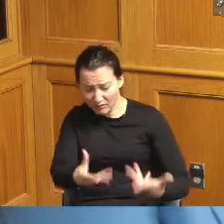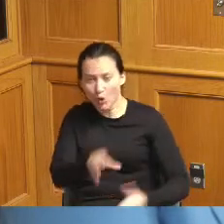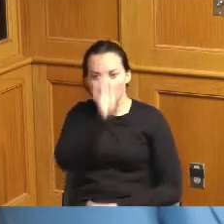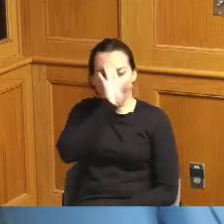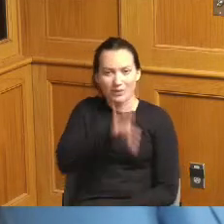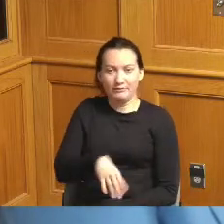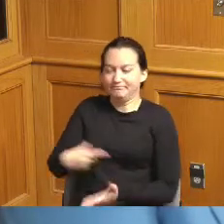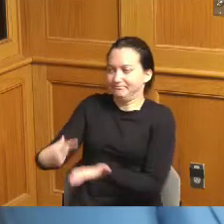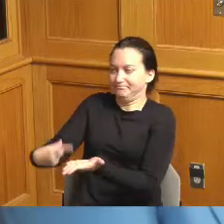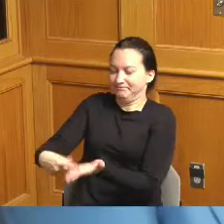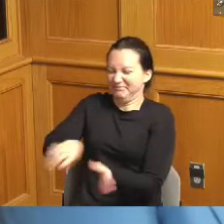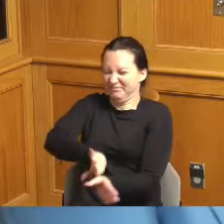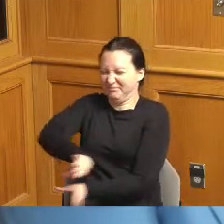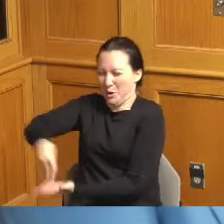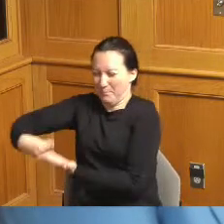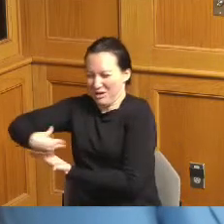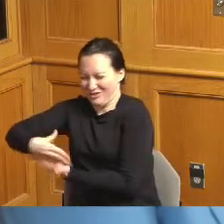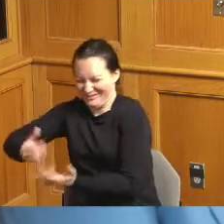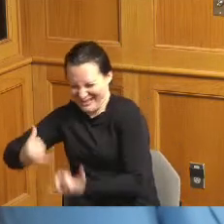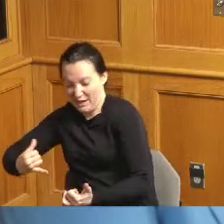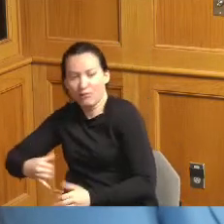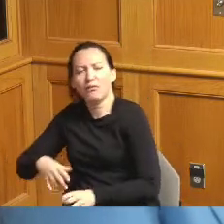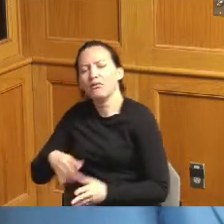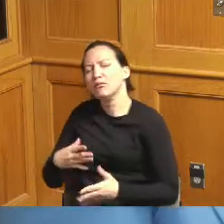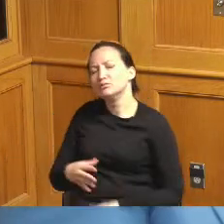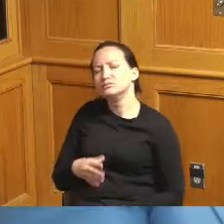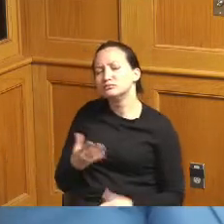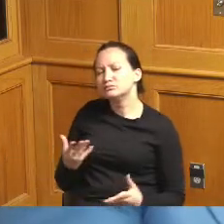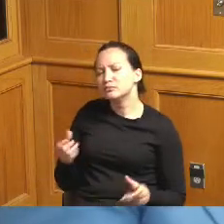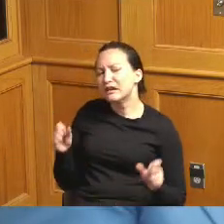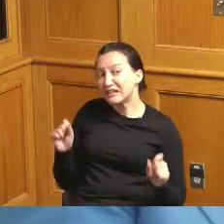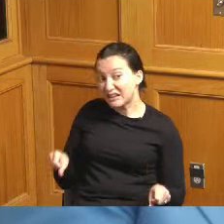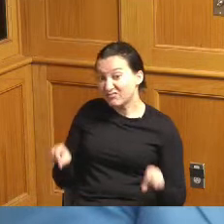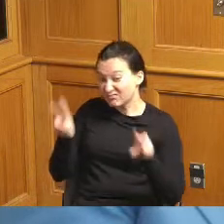not talking about that part of the budget today but is it something that we're looking at our